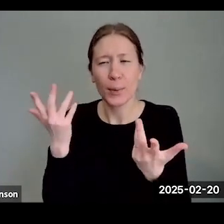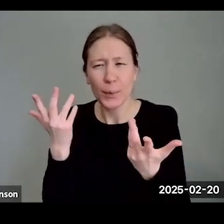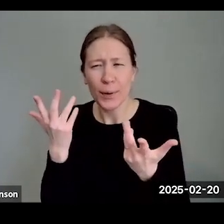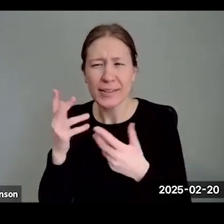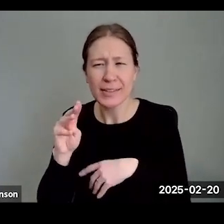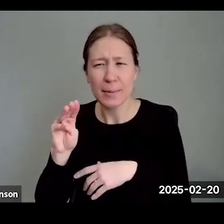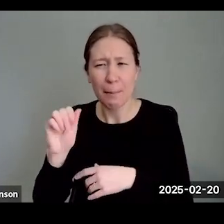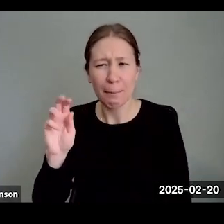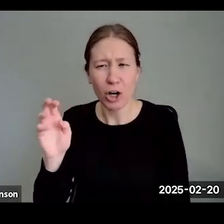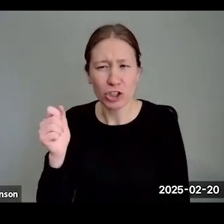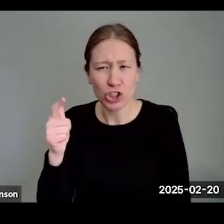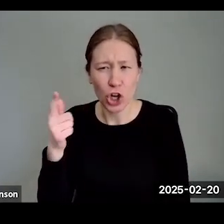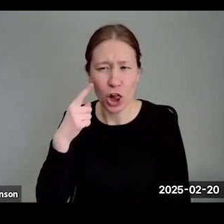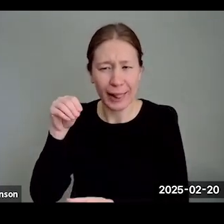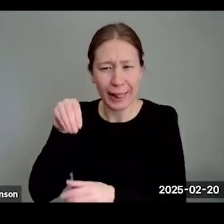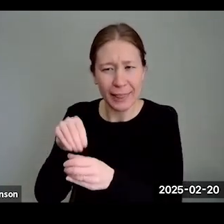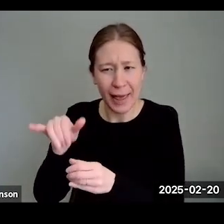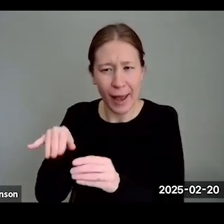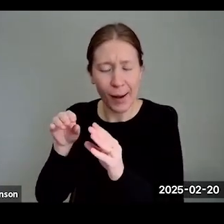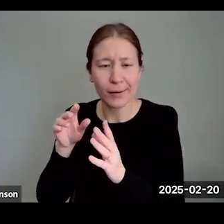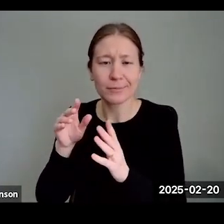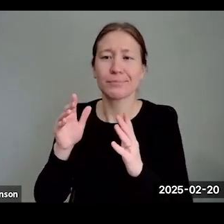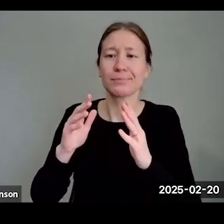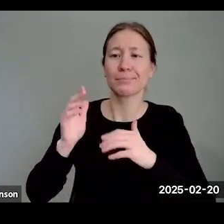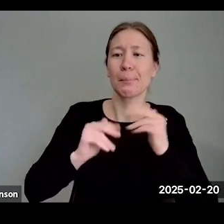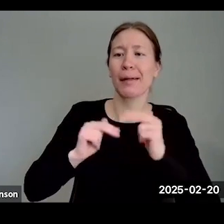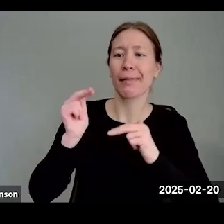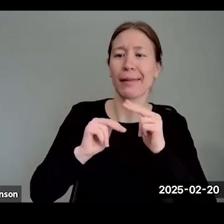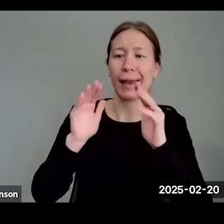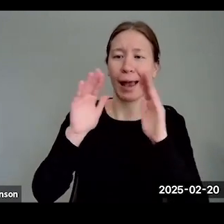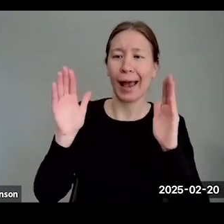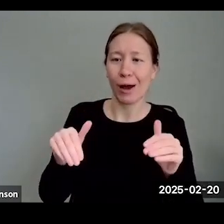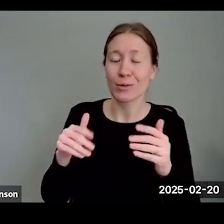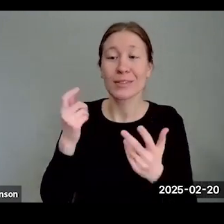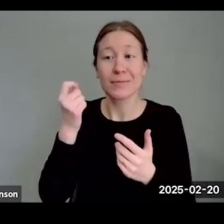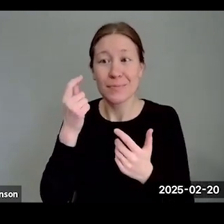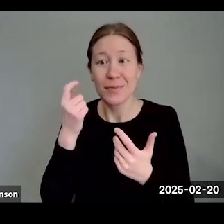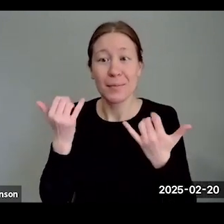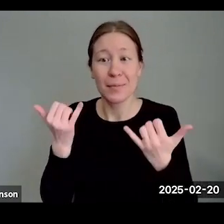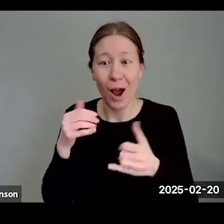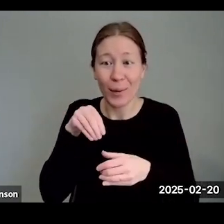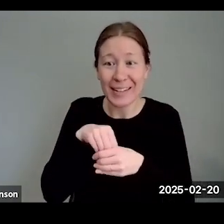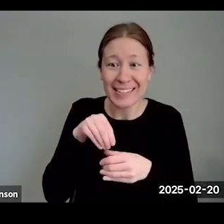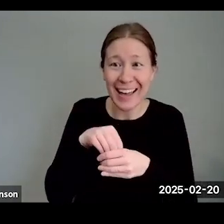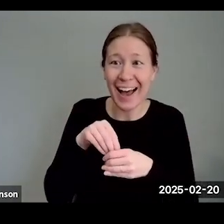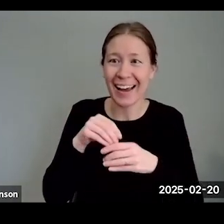we wanna think of items like, decorative pieces, curtains, plants, pictures on the wall,